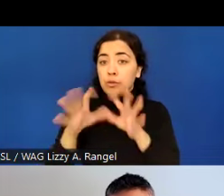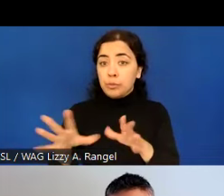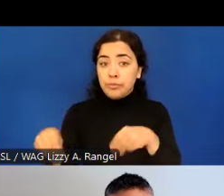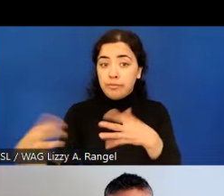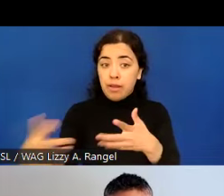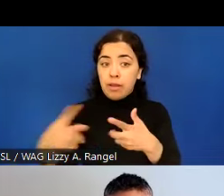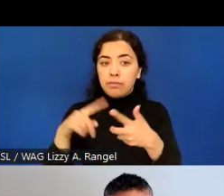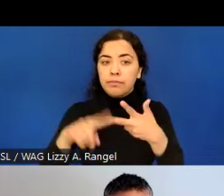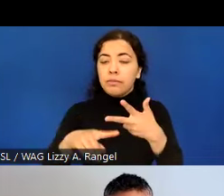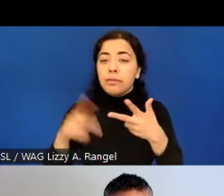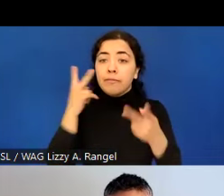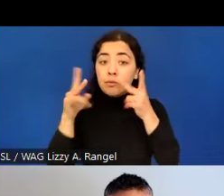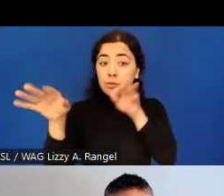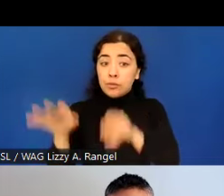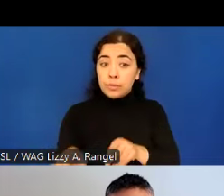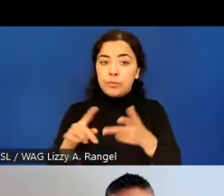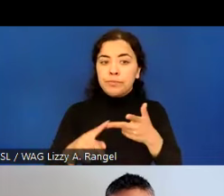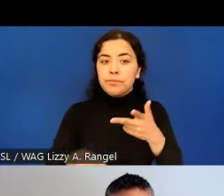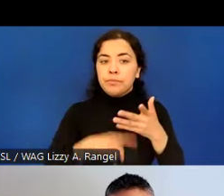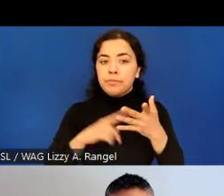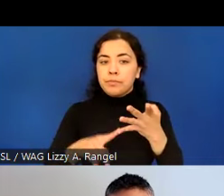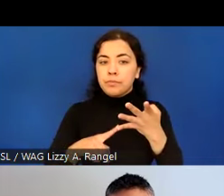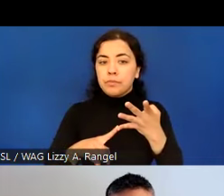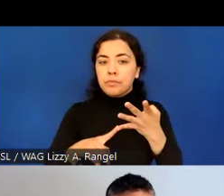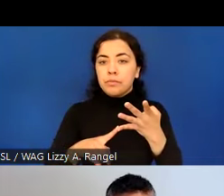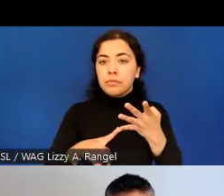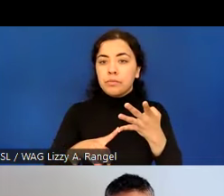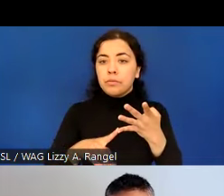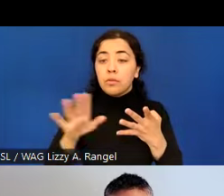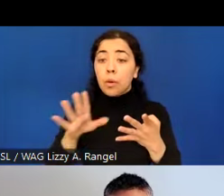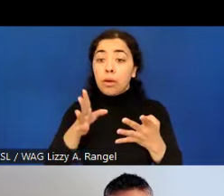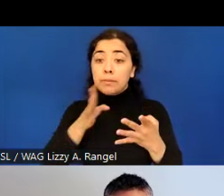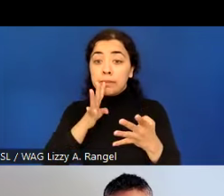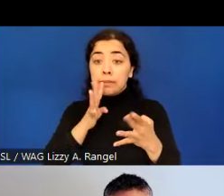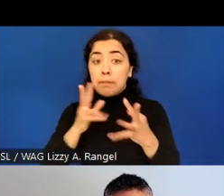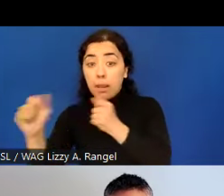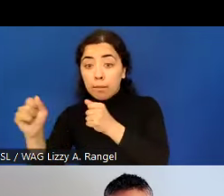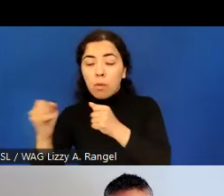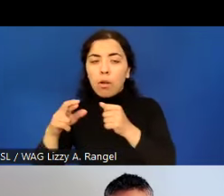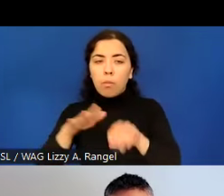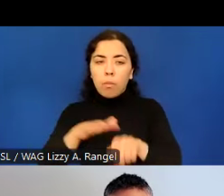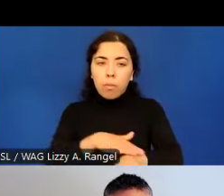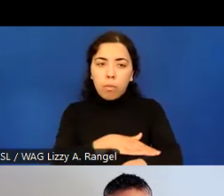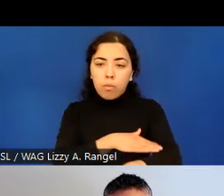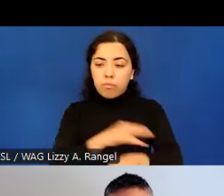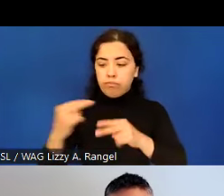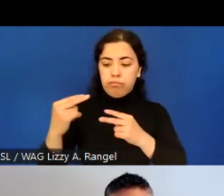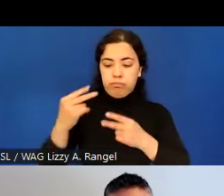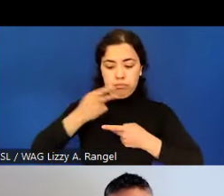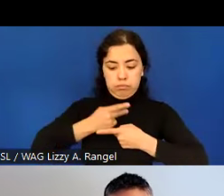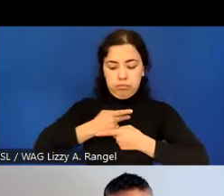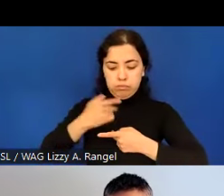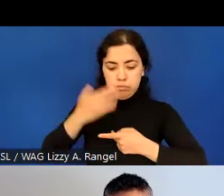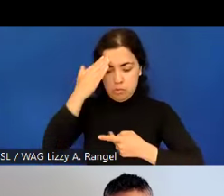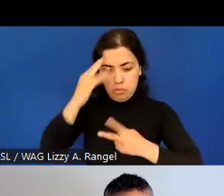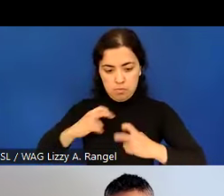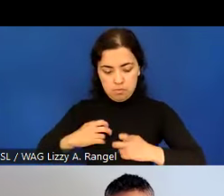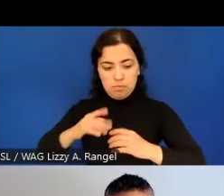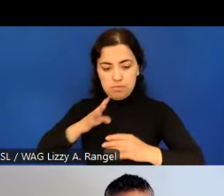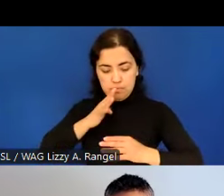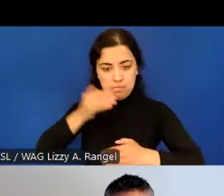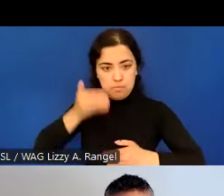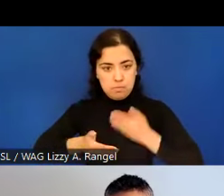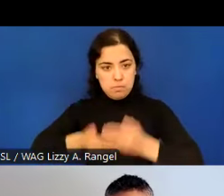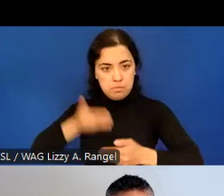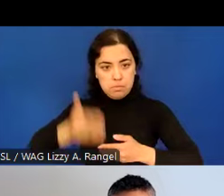visual descriptions. Four, monitor your rate of speech. Five, asking for access needs.